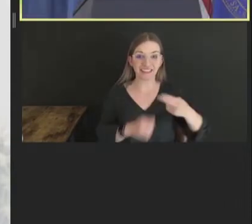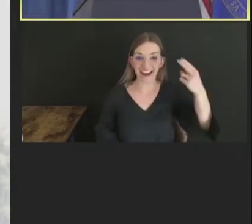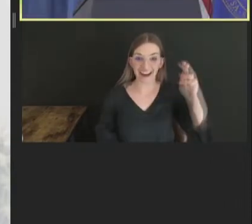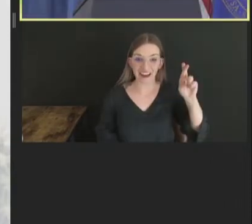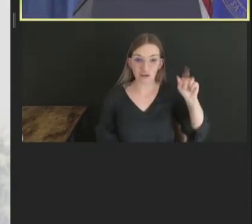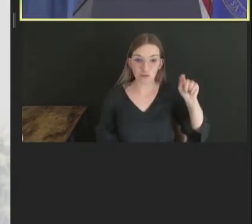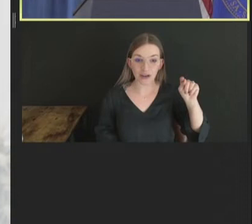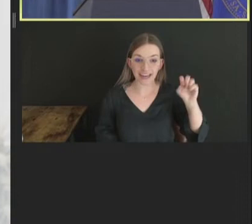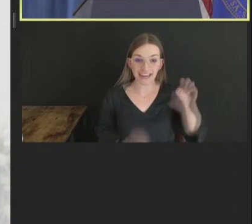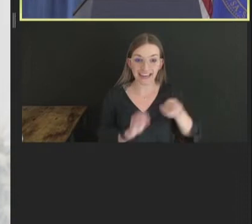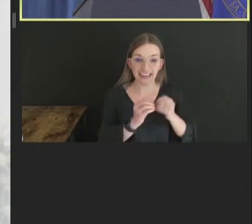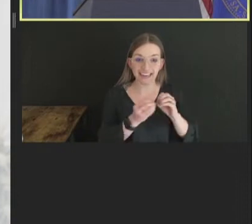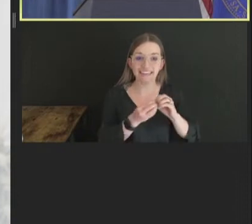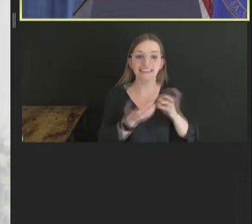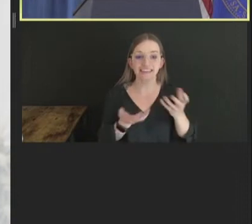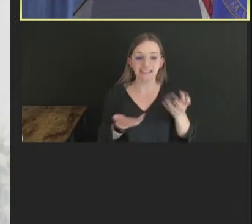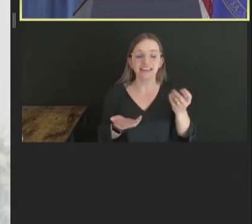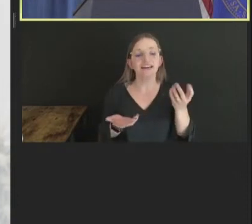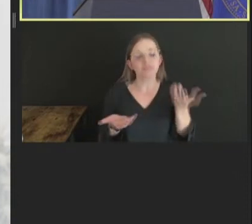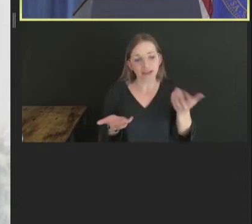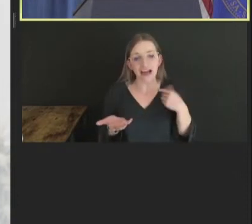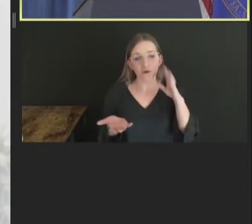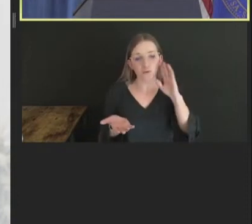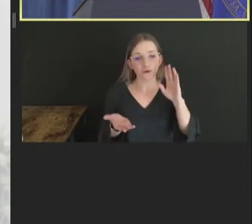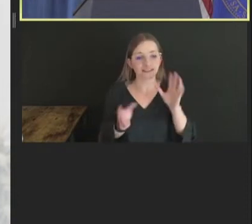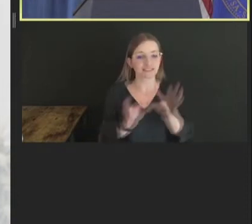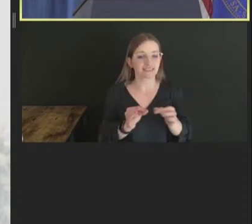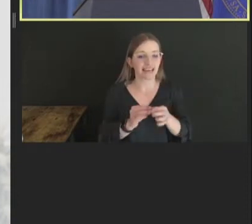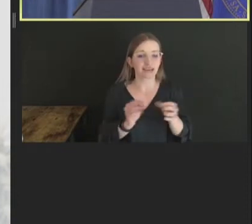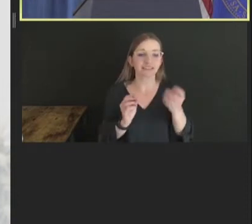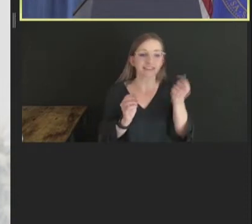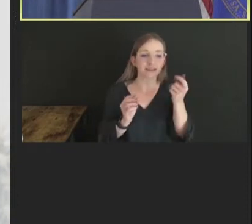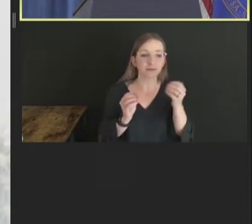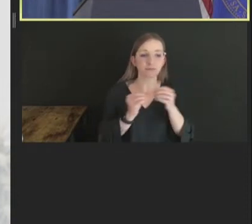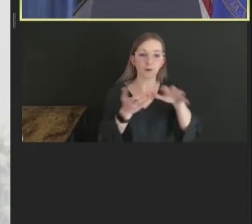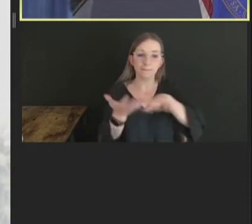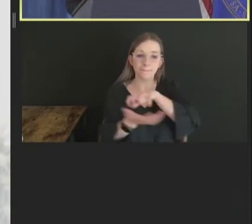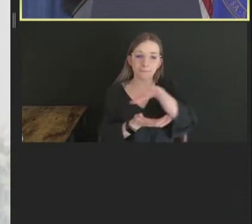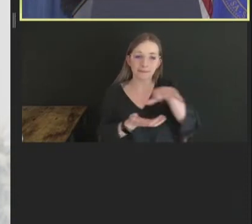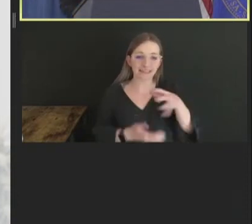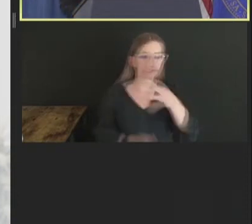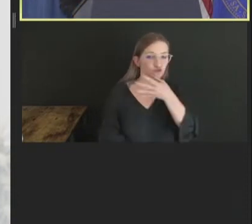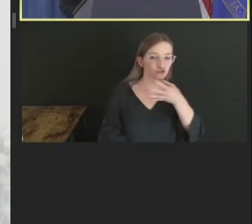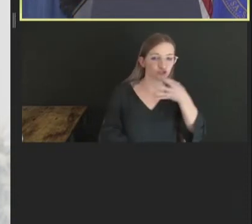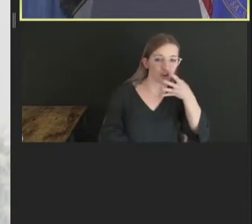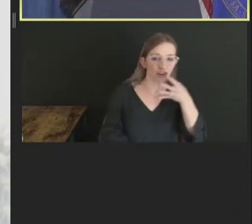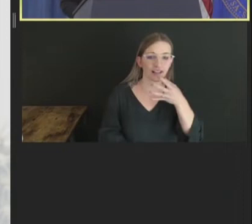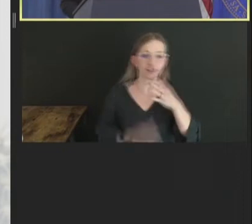it was a bit more of a spread between rural and urban. If you see here -- a little bit of a messy